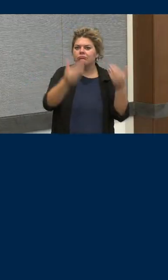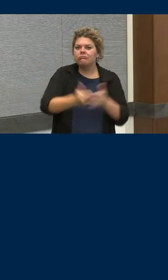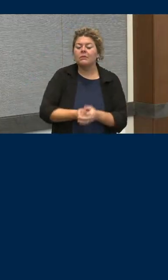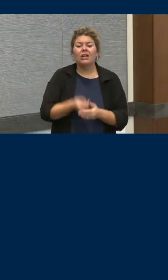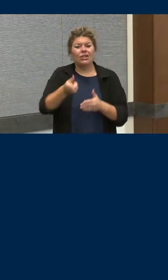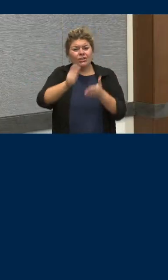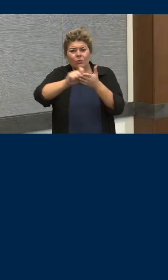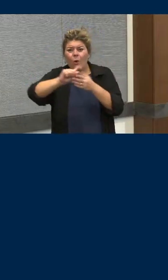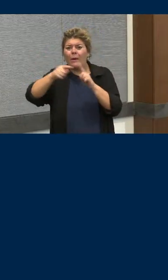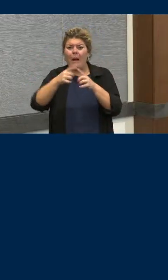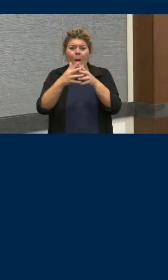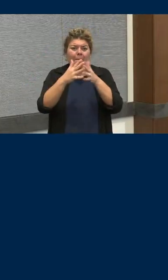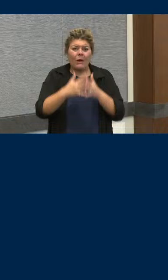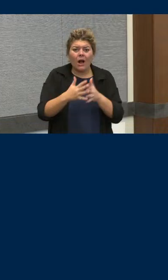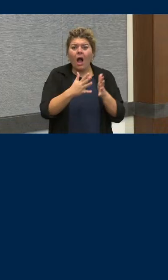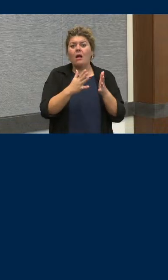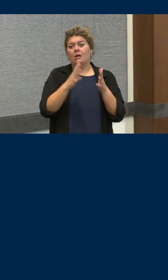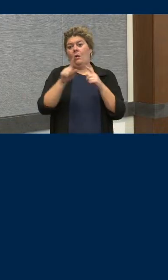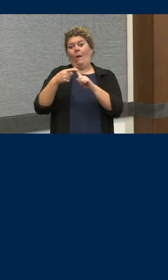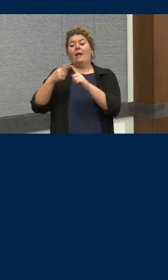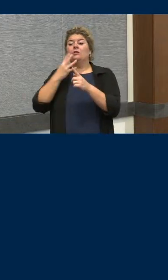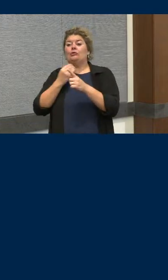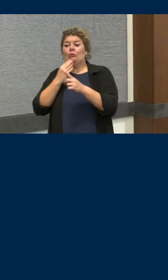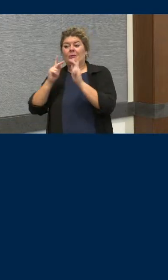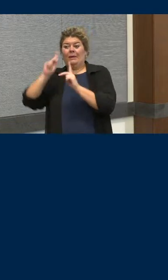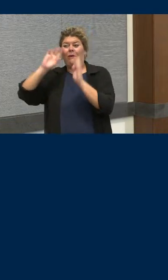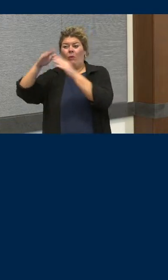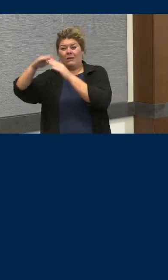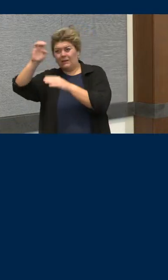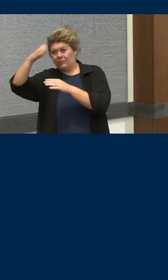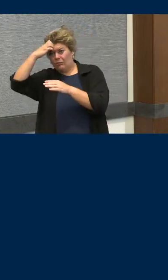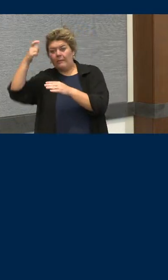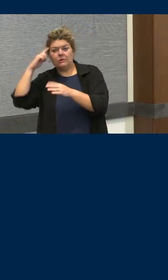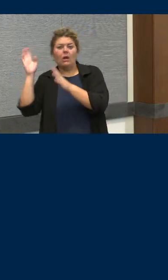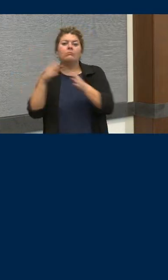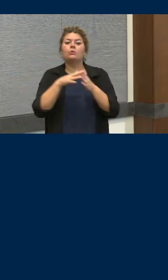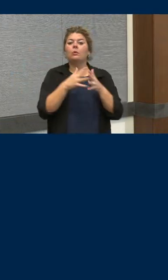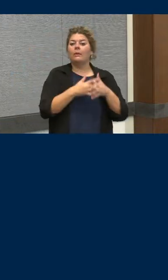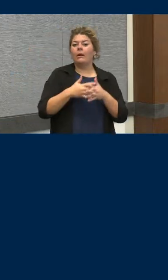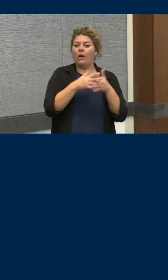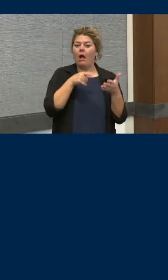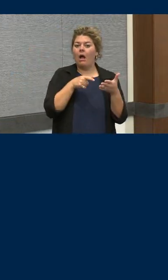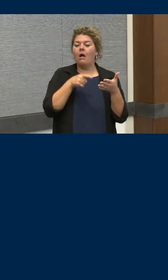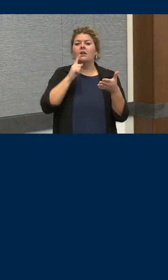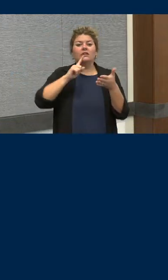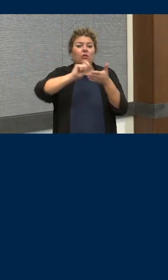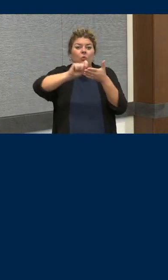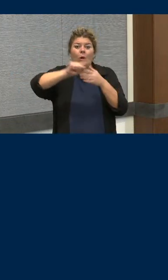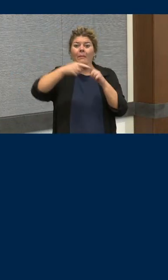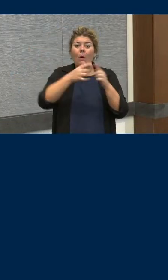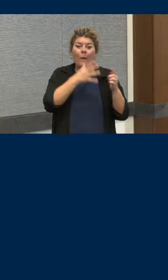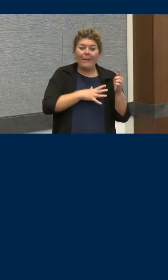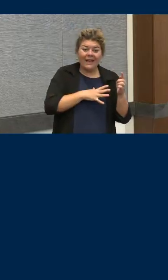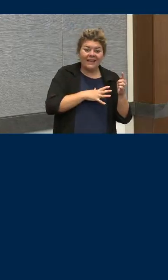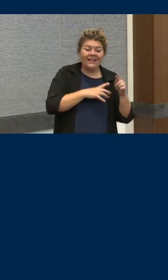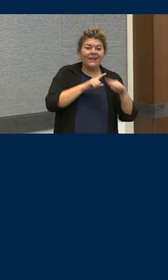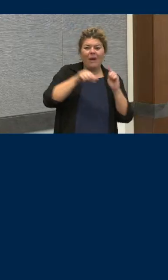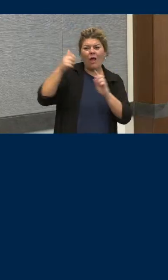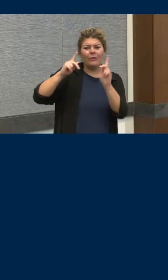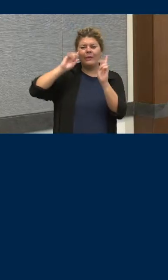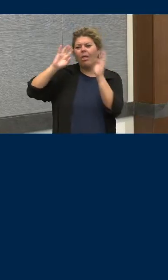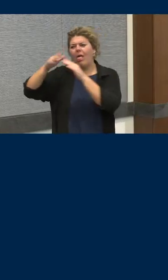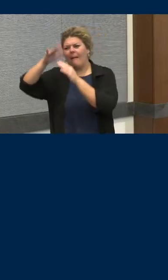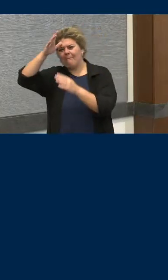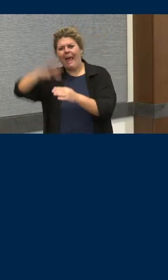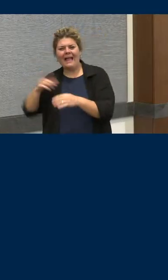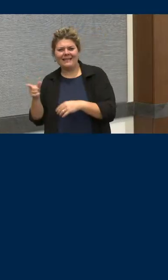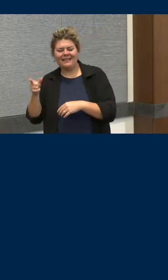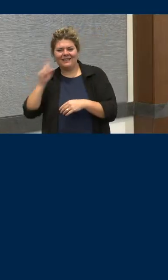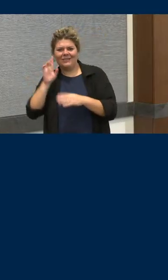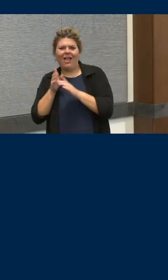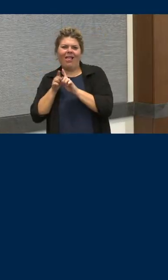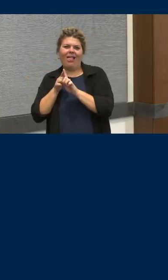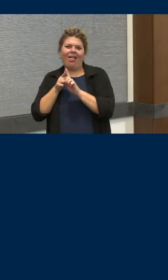Europe,